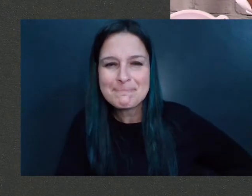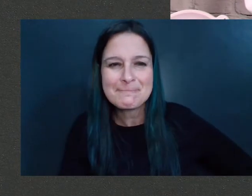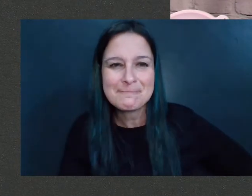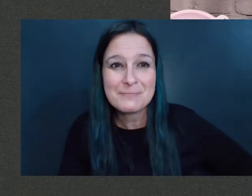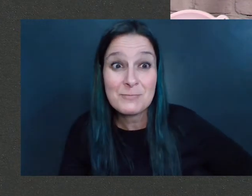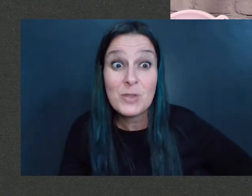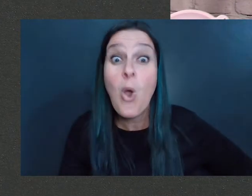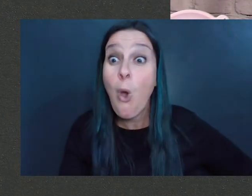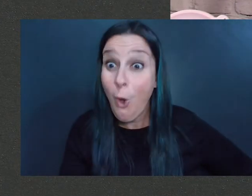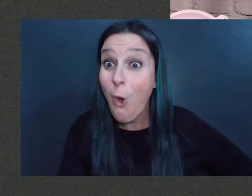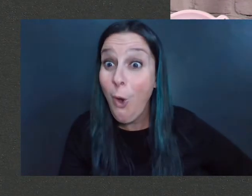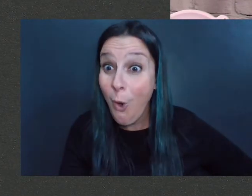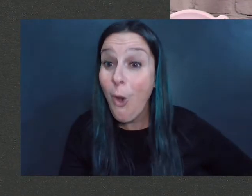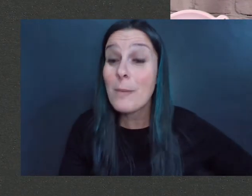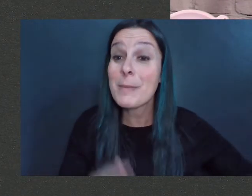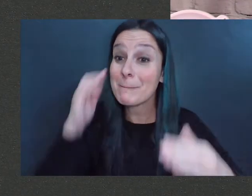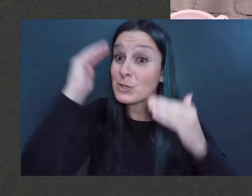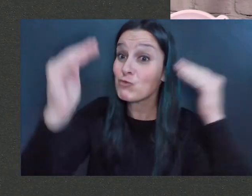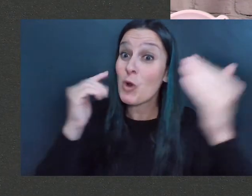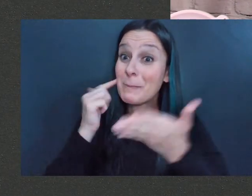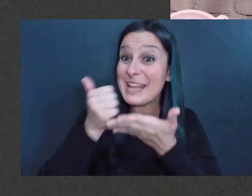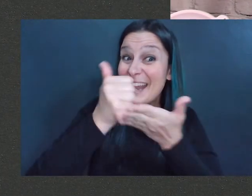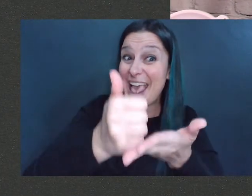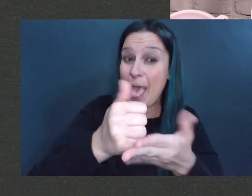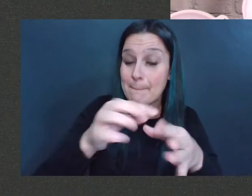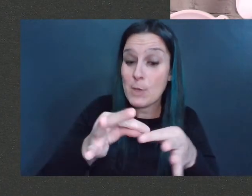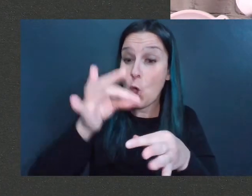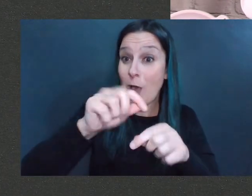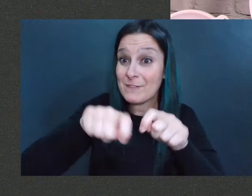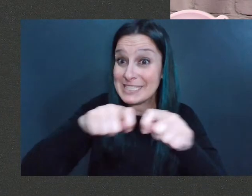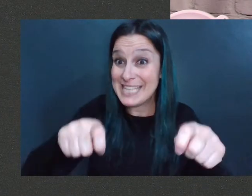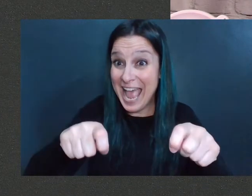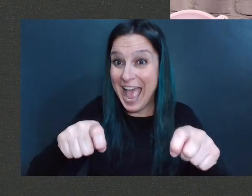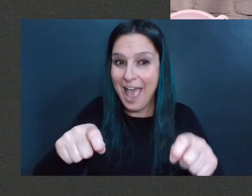Oh yeah, you could get your grownup to help, you could tie off the balloon,